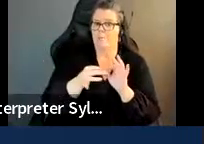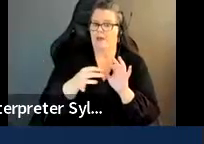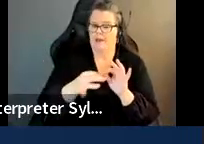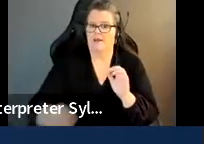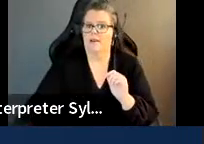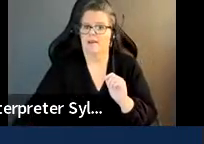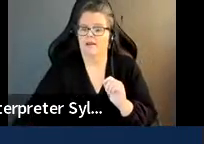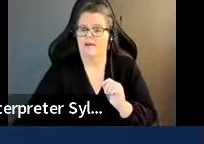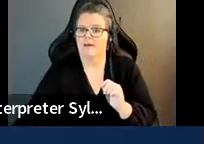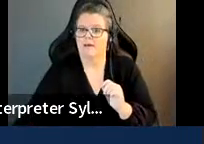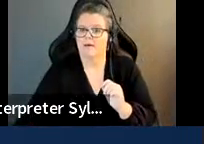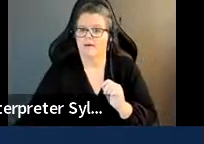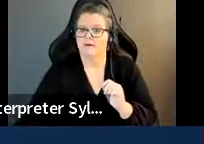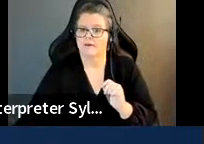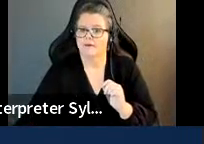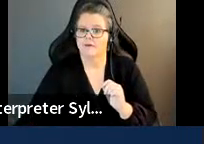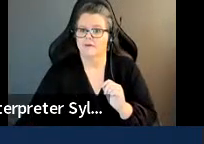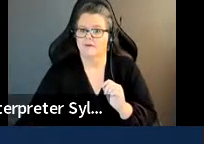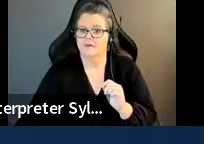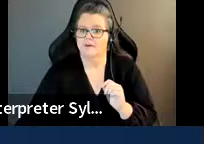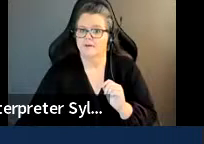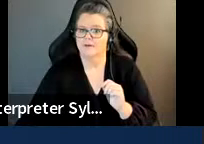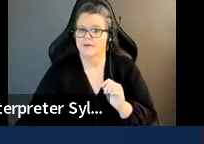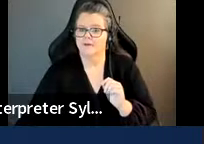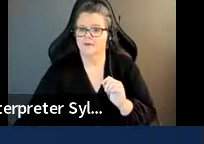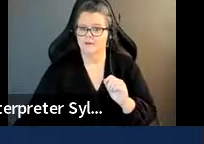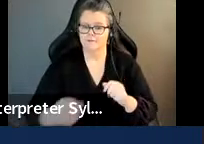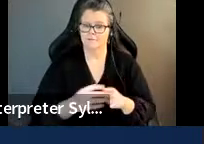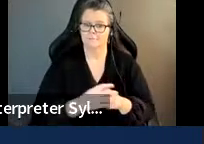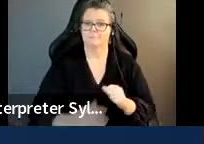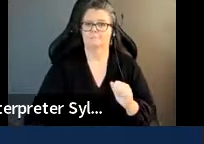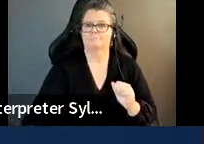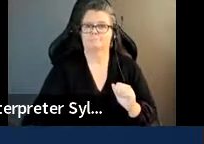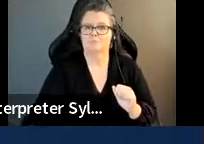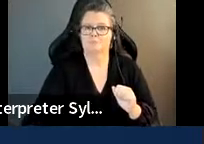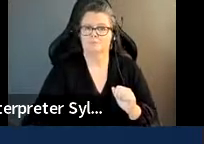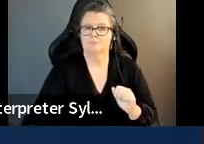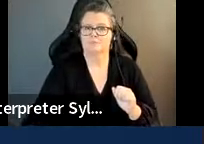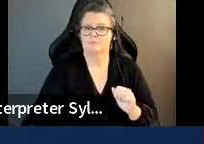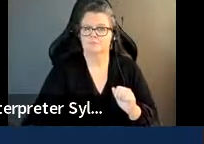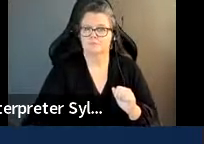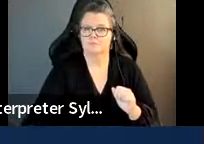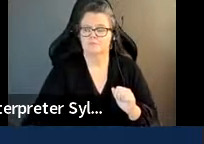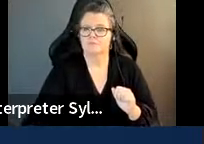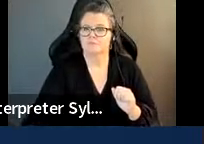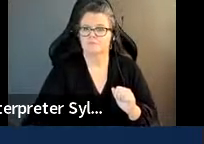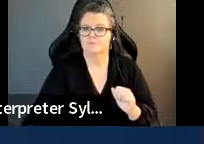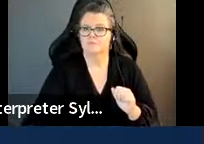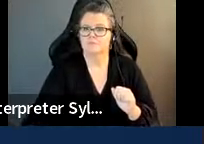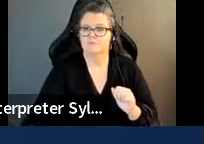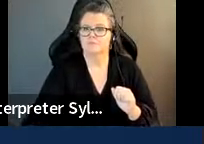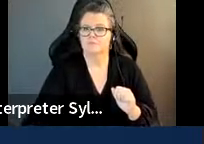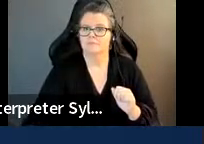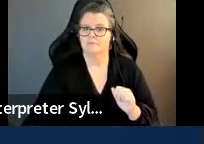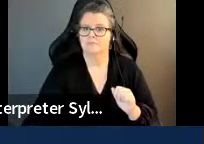Bobby Stinnette: Oh, good. Wendy Marshall: Kathleen, you should be able to unmute yourself now.